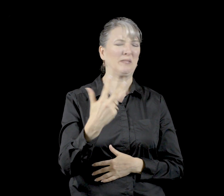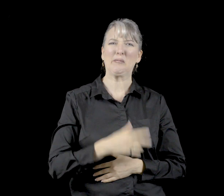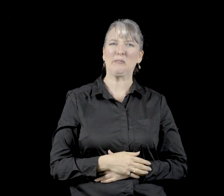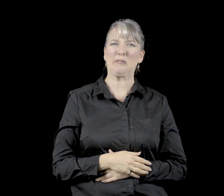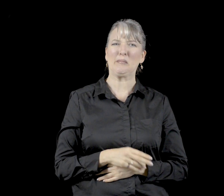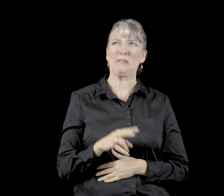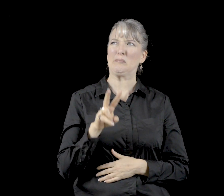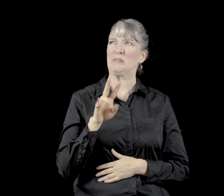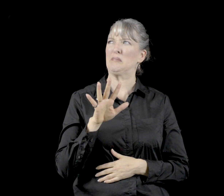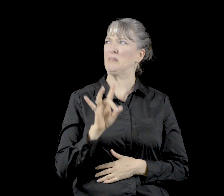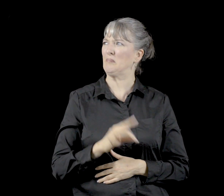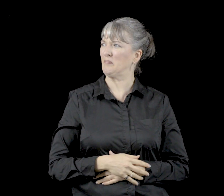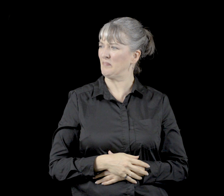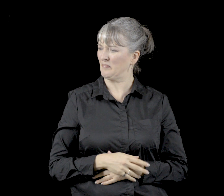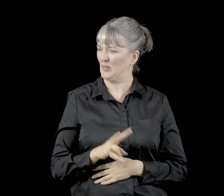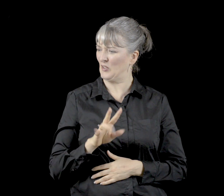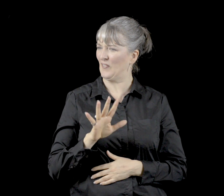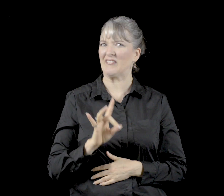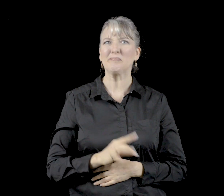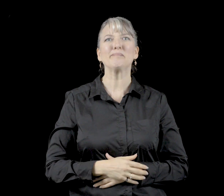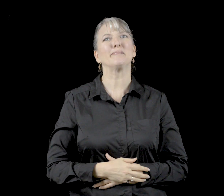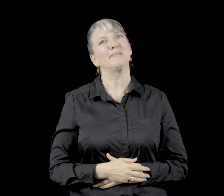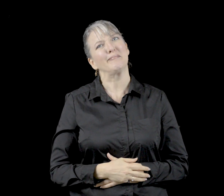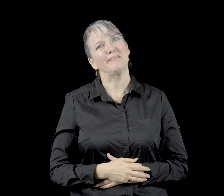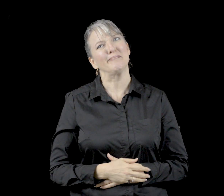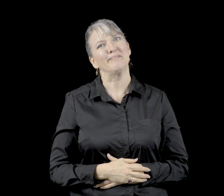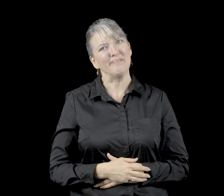Hmm 258. Yup indeed 258! [Come again?]